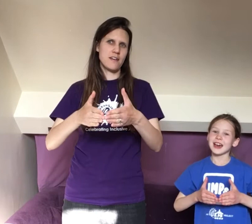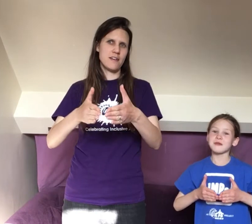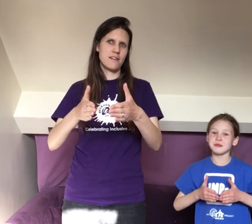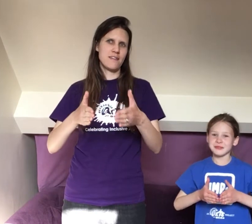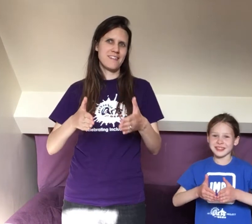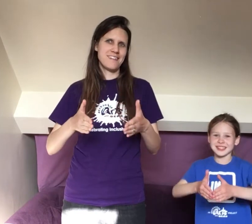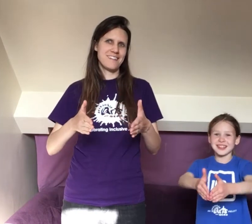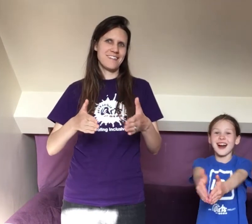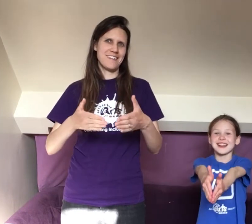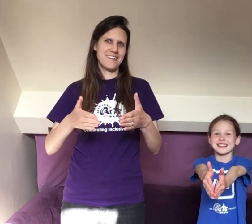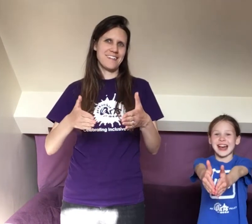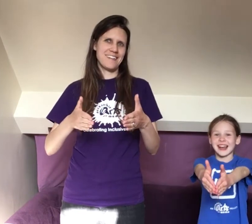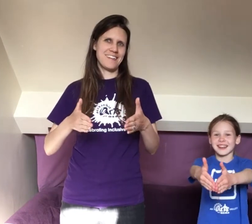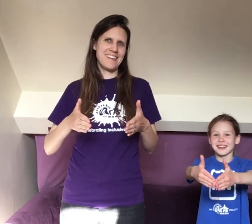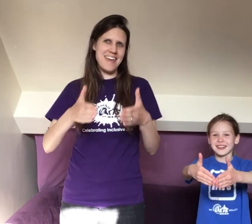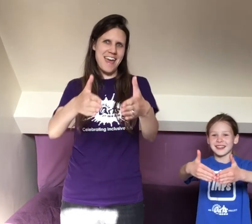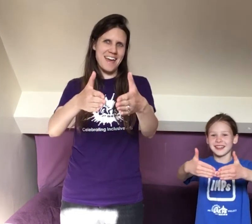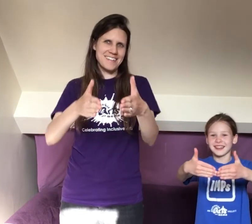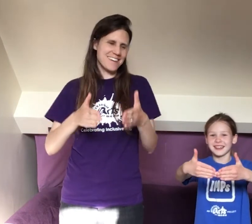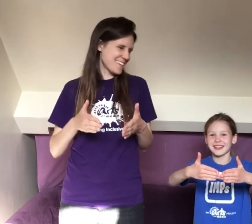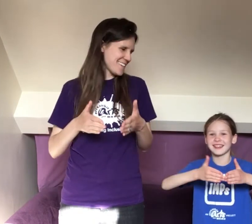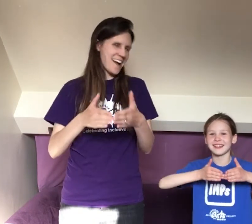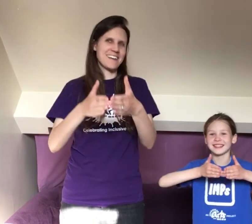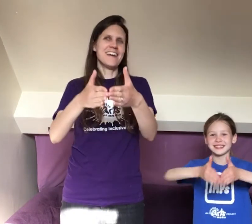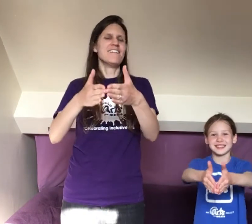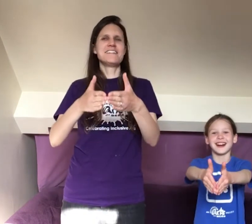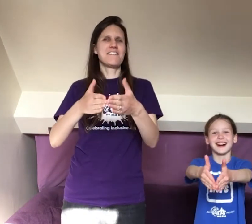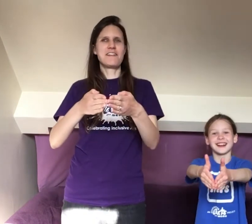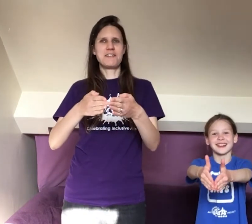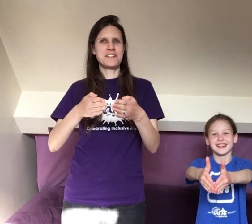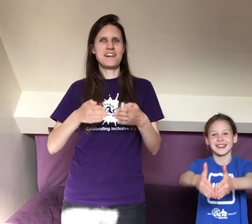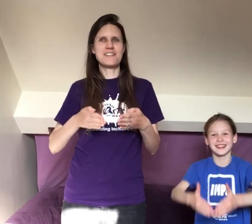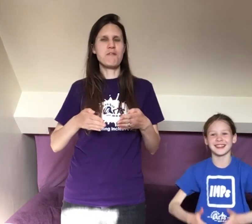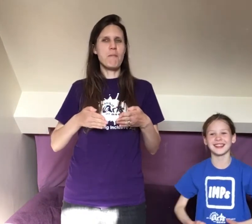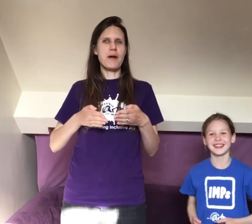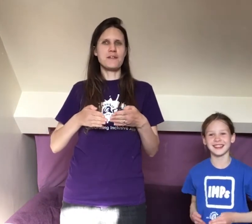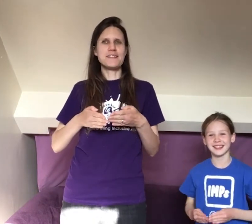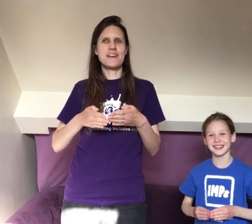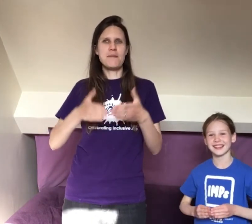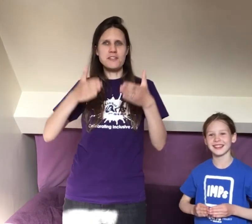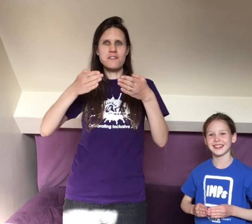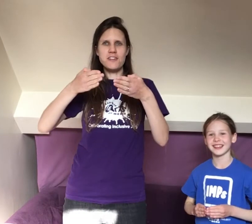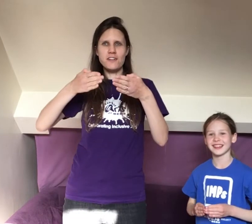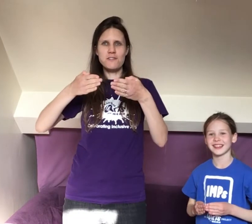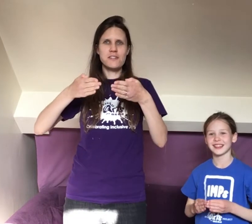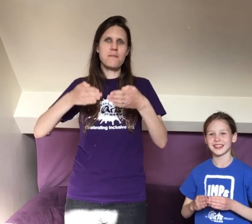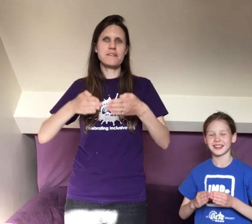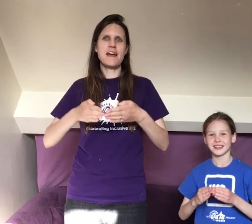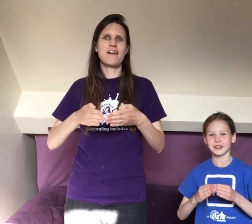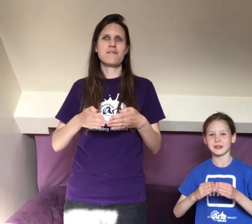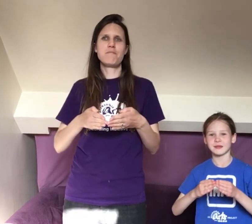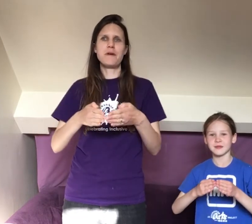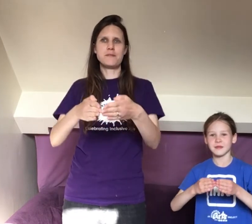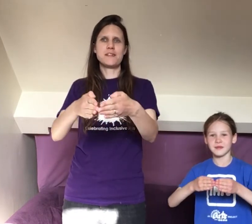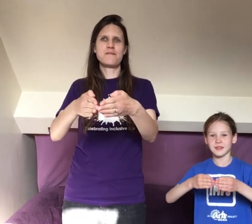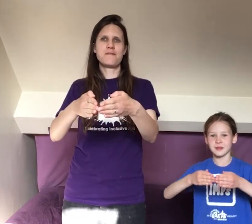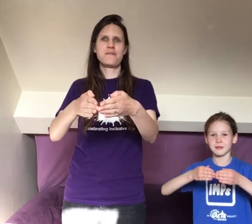That would be a shark attack! Yeah! Shark attack! We don’t really want sharks do we? We want boats. So make sure you’ve tucked your thumbs down. Boat!